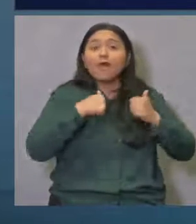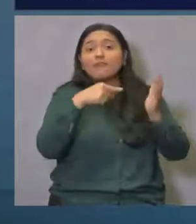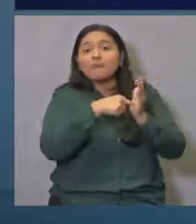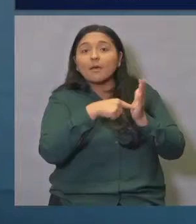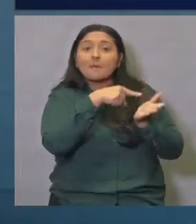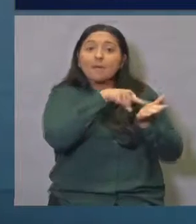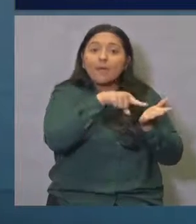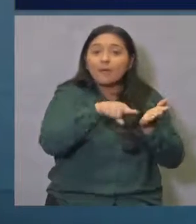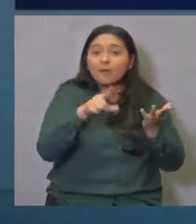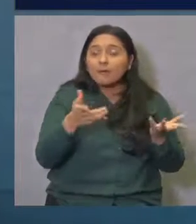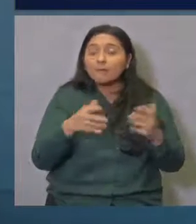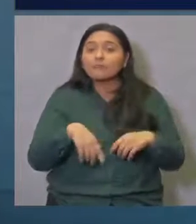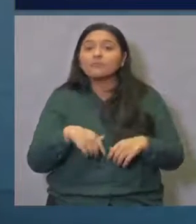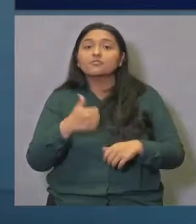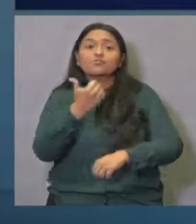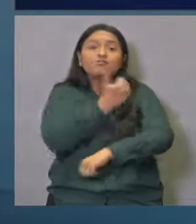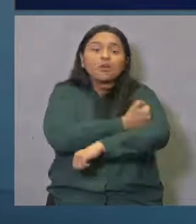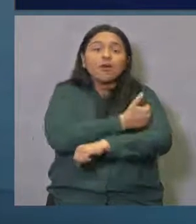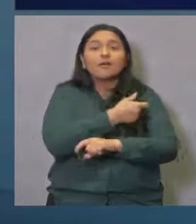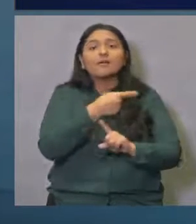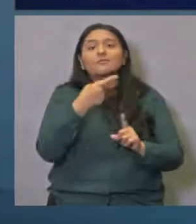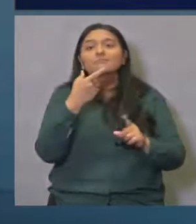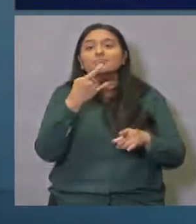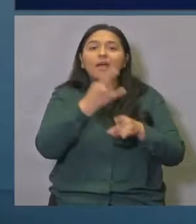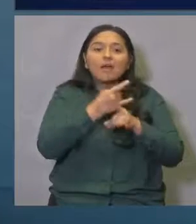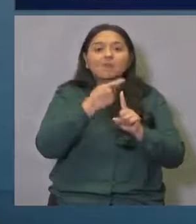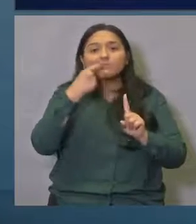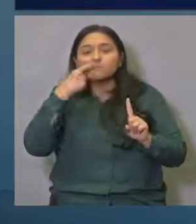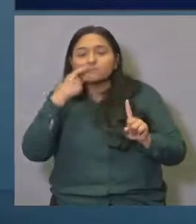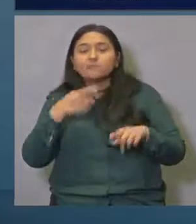INCOME SOURCES THAT ARE